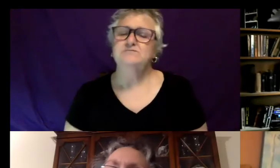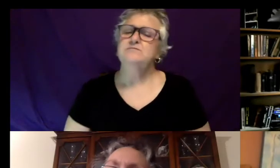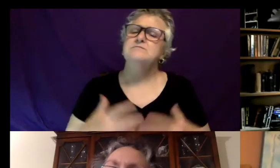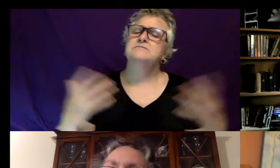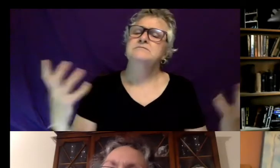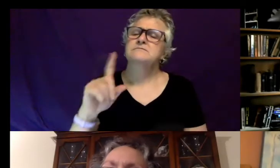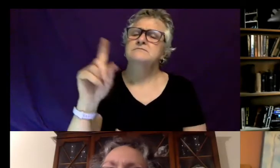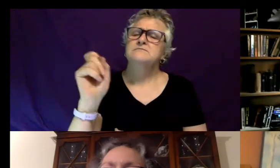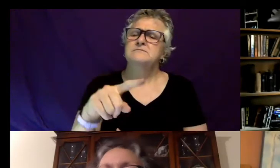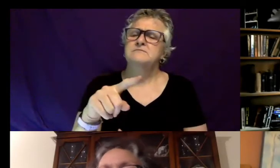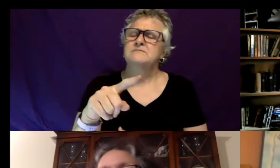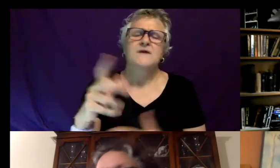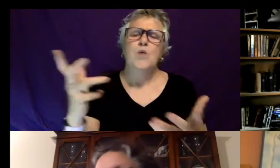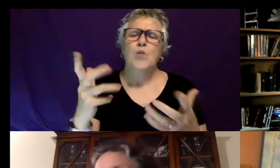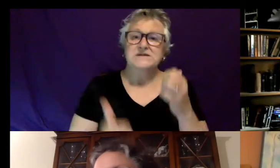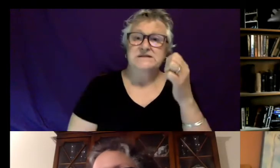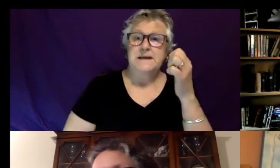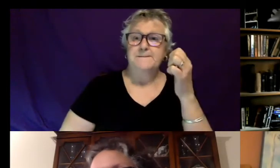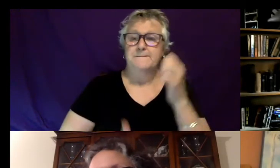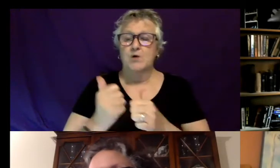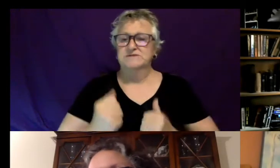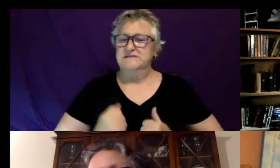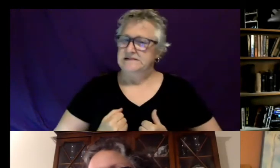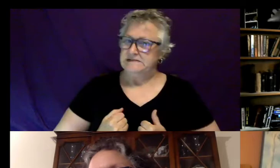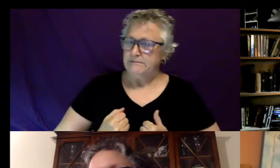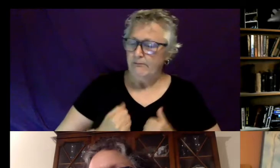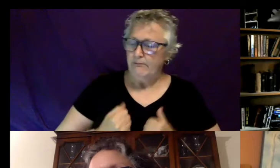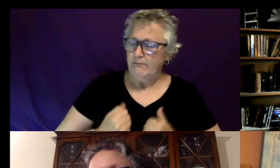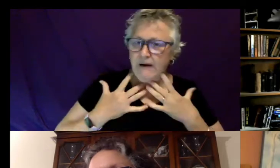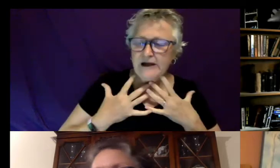sculpting and metal working for you? Um,